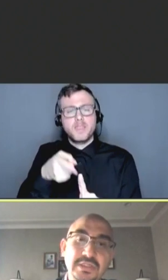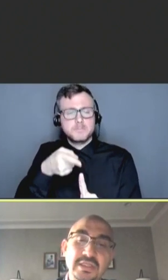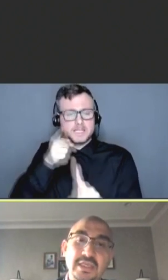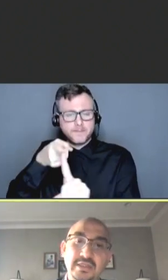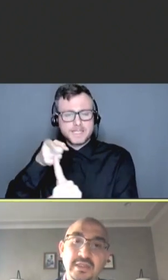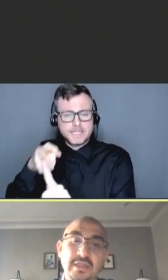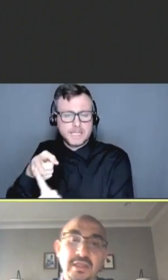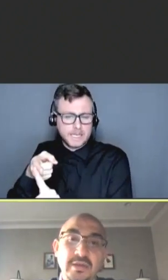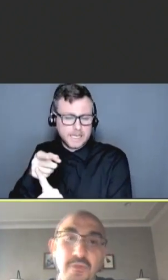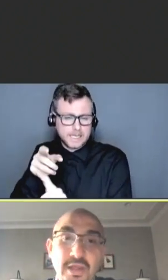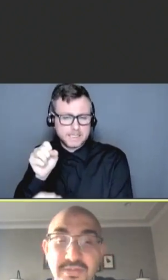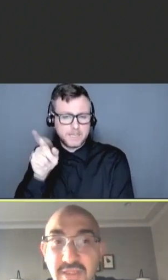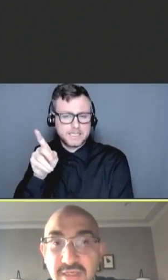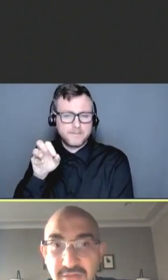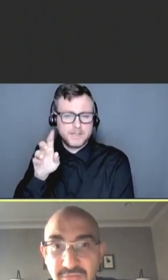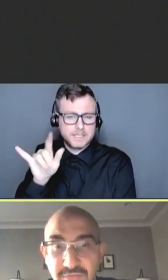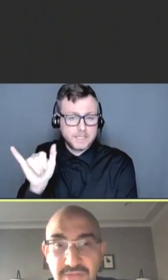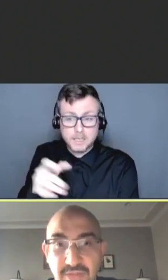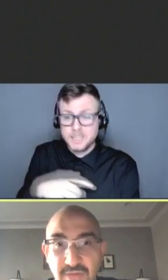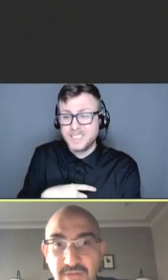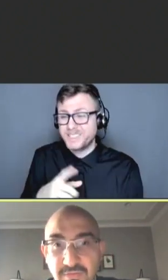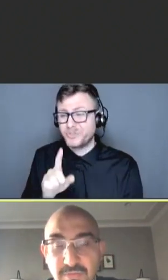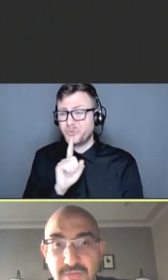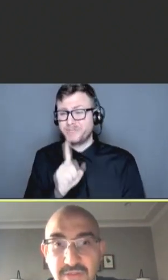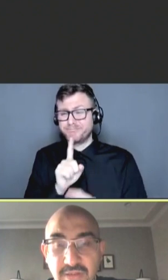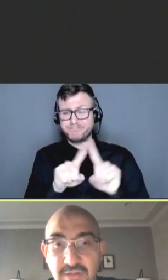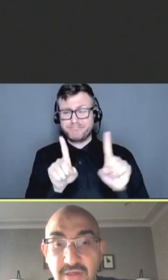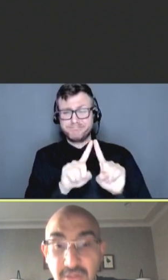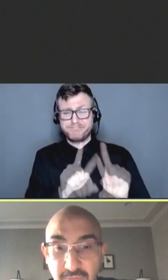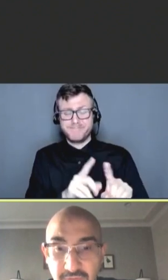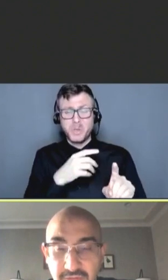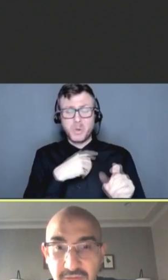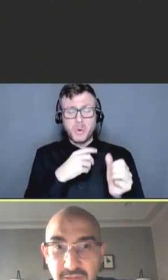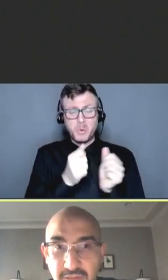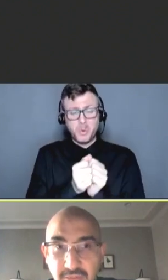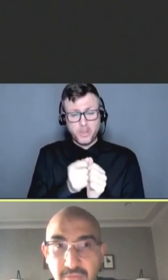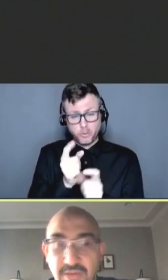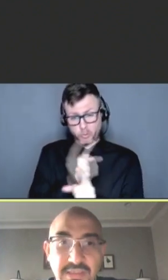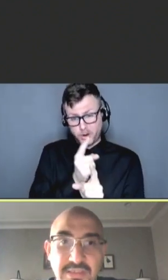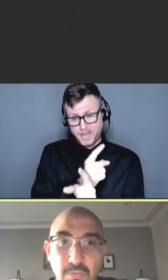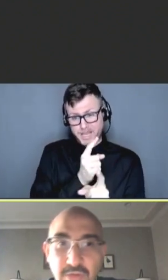can -- is there any difference in individuals that have got regular -- or at least the Washington